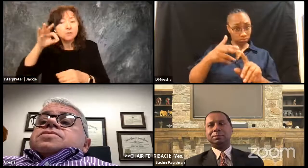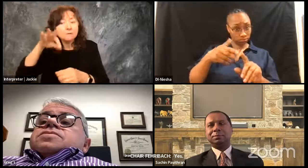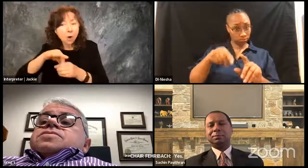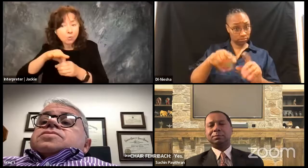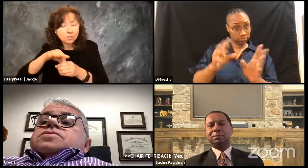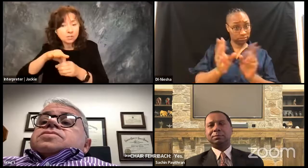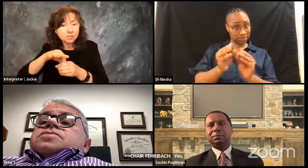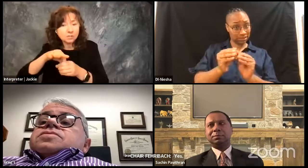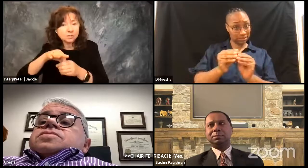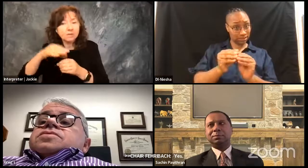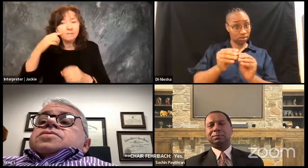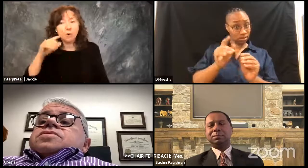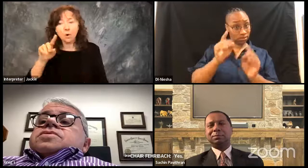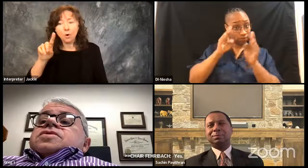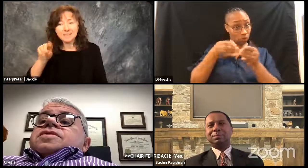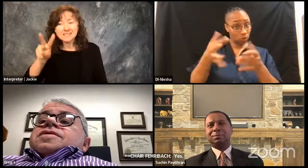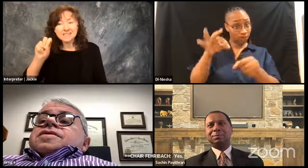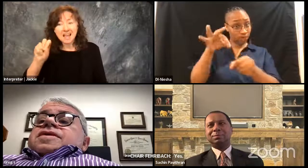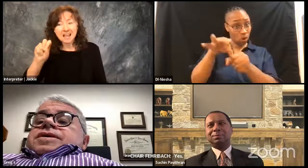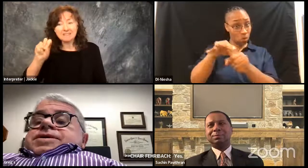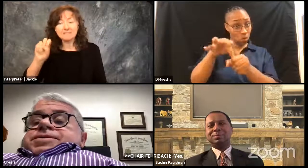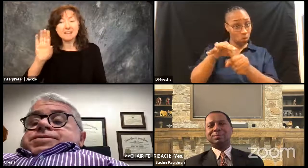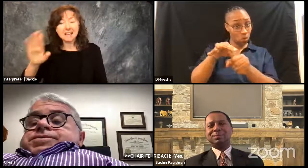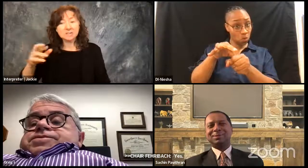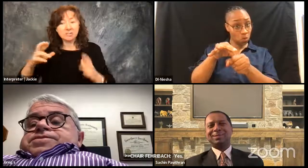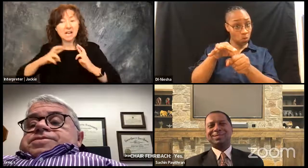David Yanchulis' resignation for retirement.